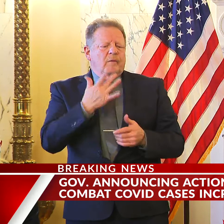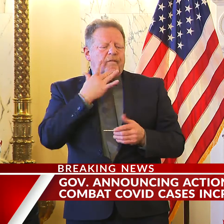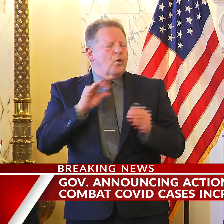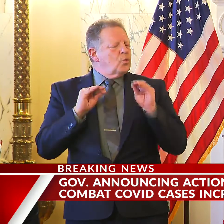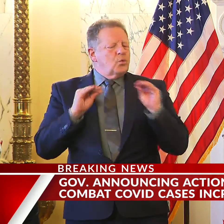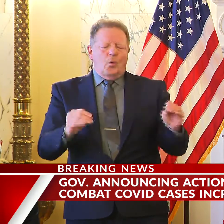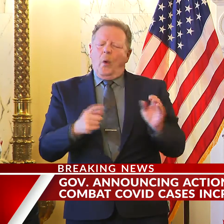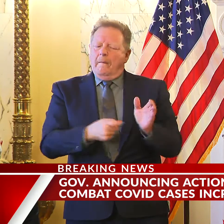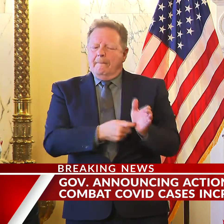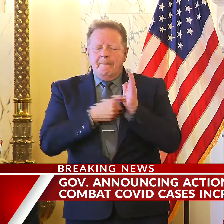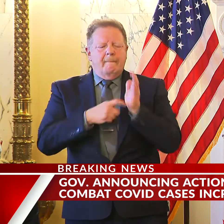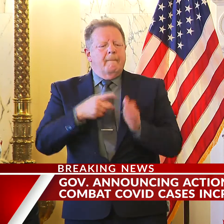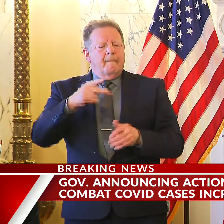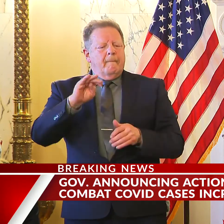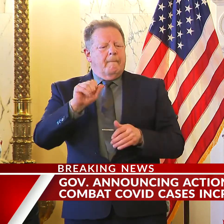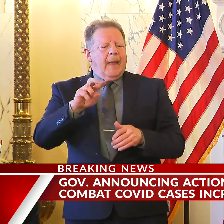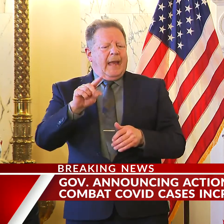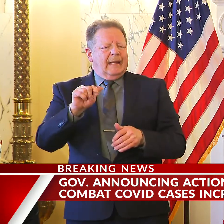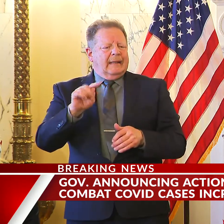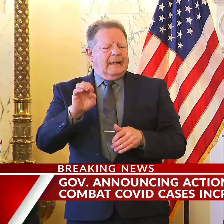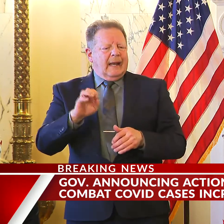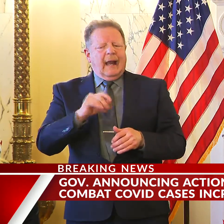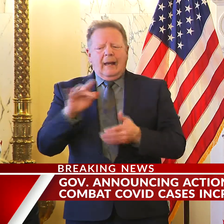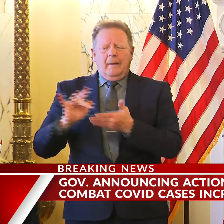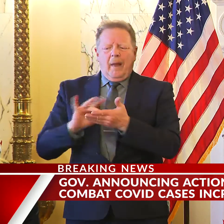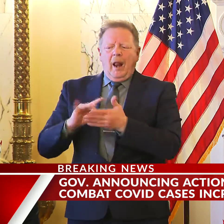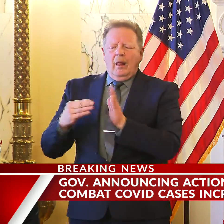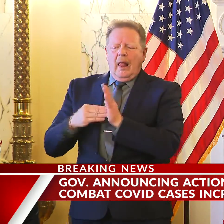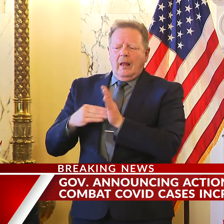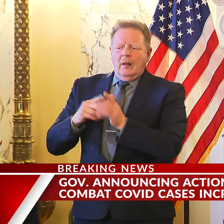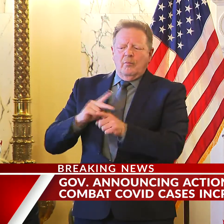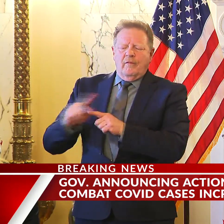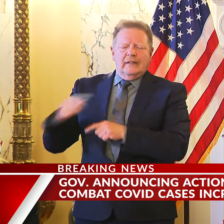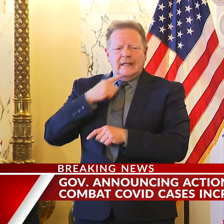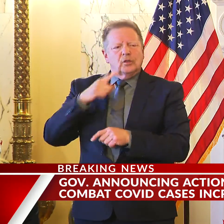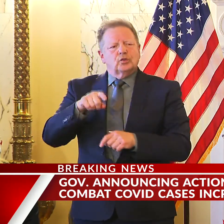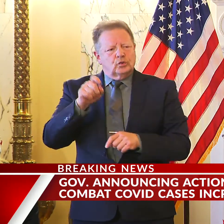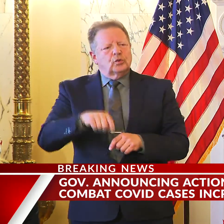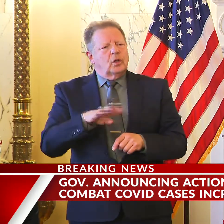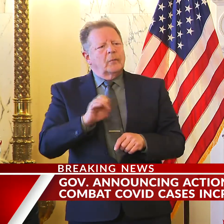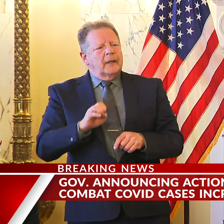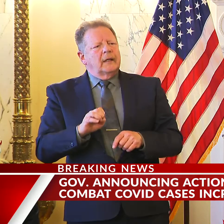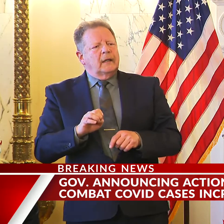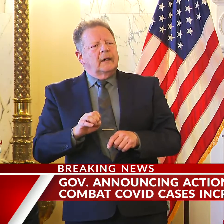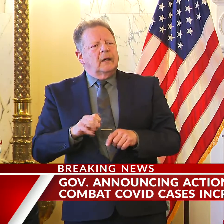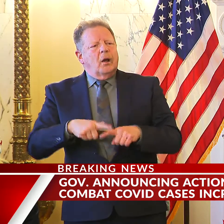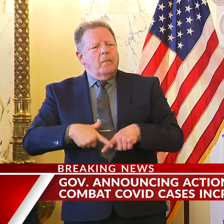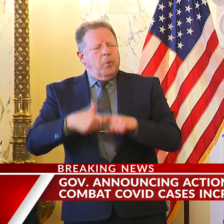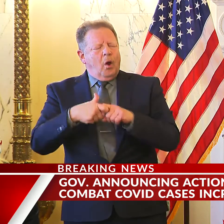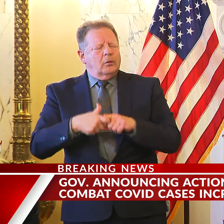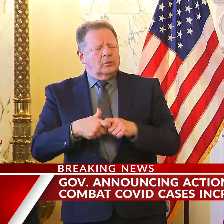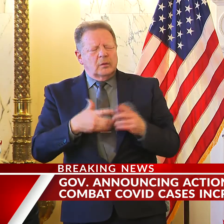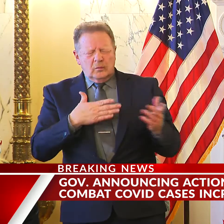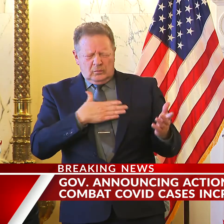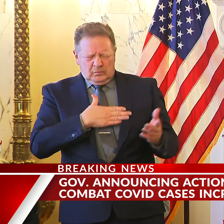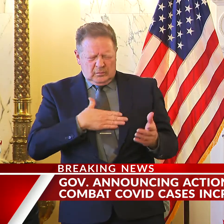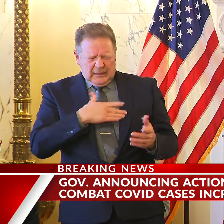OPENED IN CRANSTON. RICK, I HEARD RICK SIMONE ON THE RADIO ON THE WAY OVER HERE SAY THAT HE WOULD BE IN FAVOR OF NO MANDATES WHATSOEVER. I'VE HEARD MEDICAL